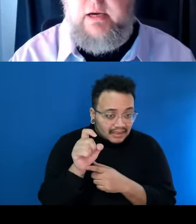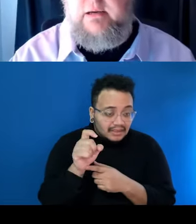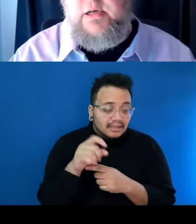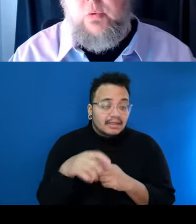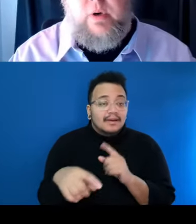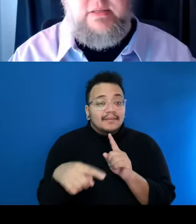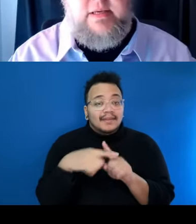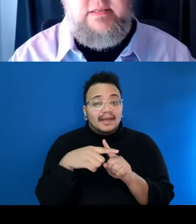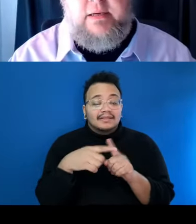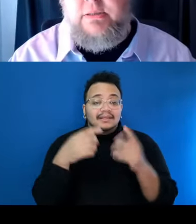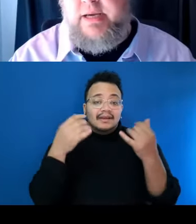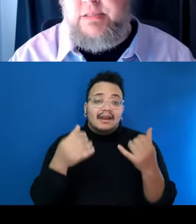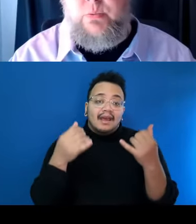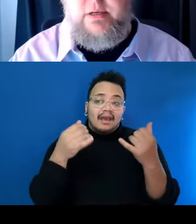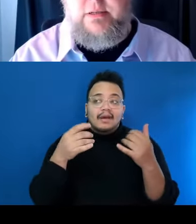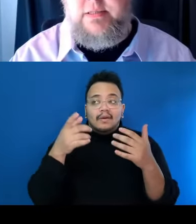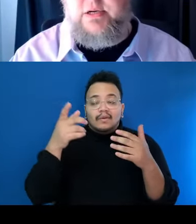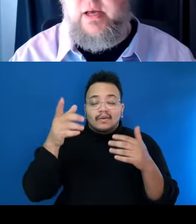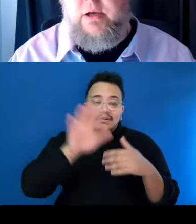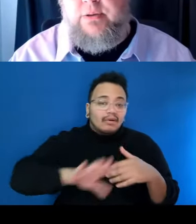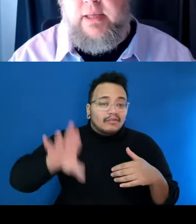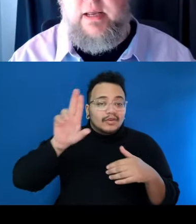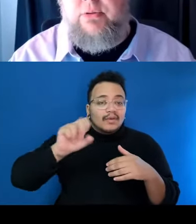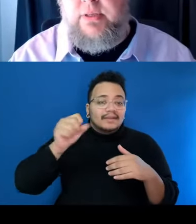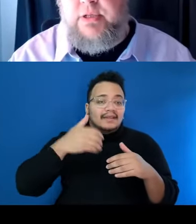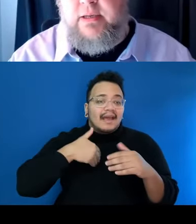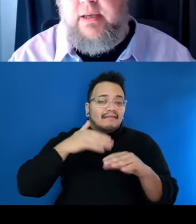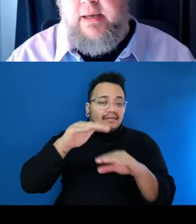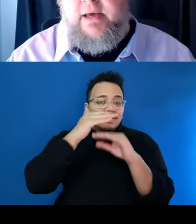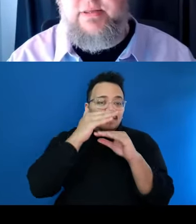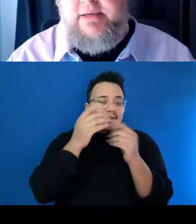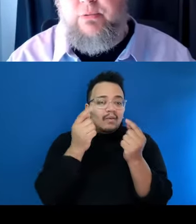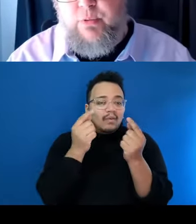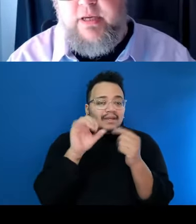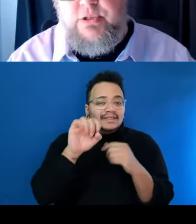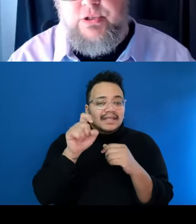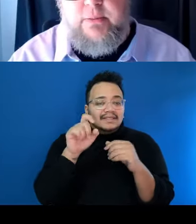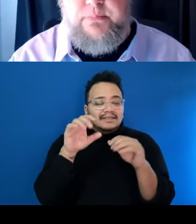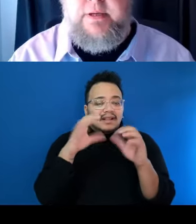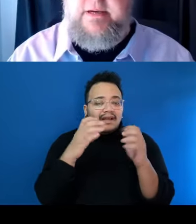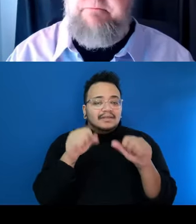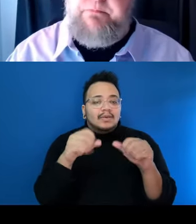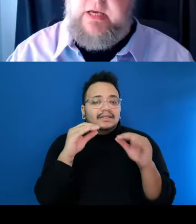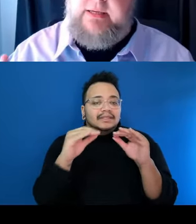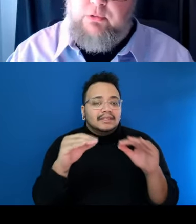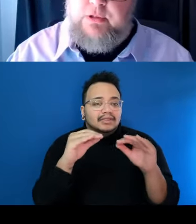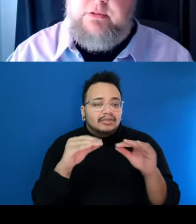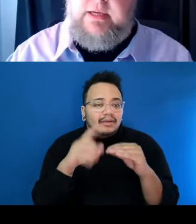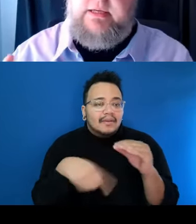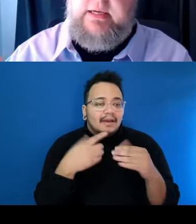on what sex ed classes, what sexual health and healthy relationship can look like